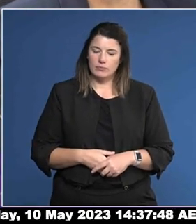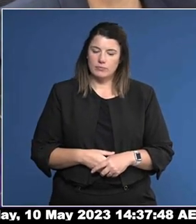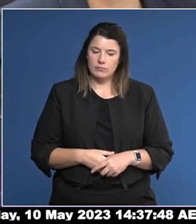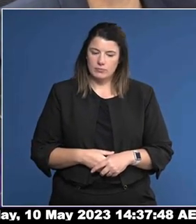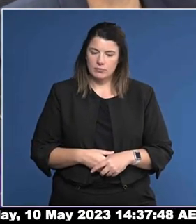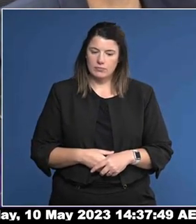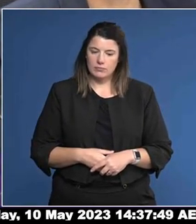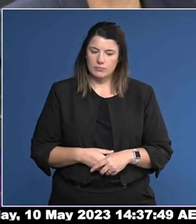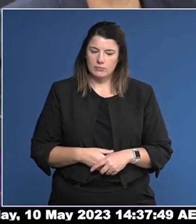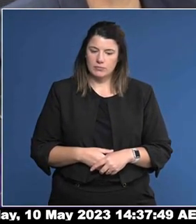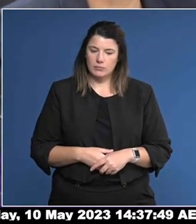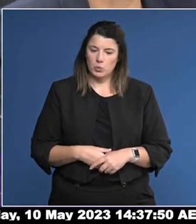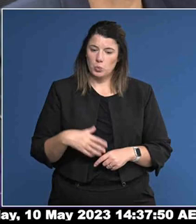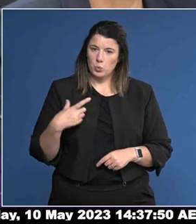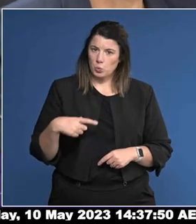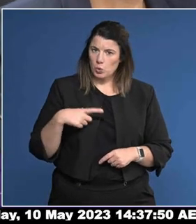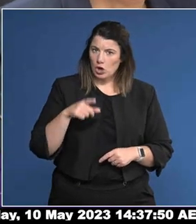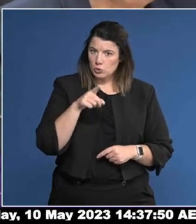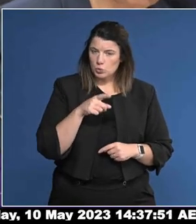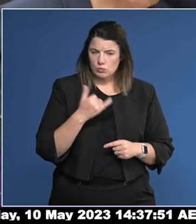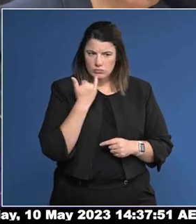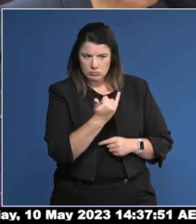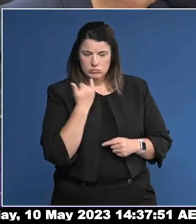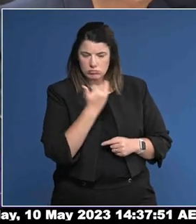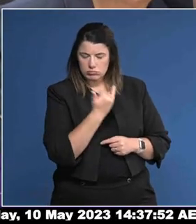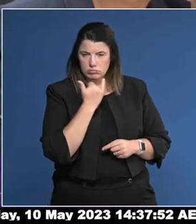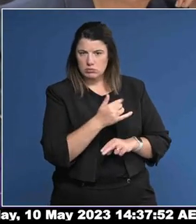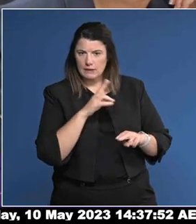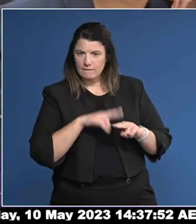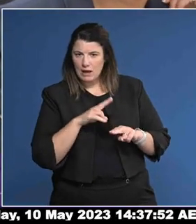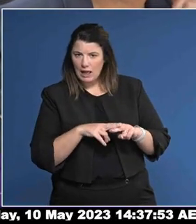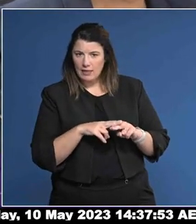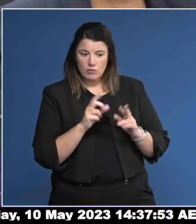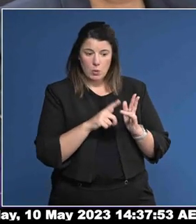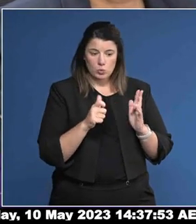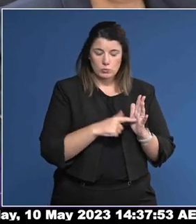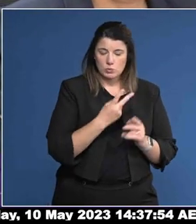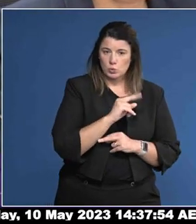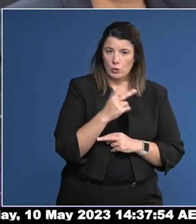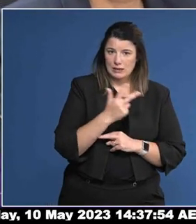making attempts to contact the father in that period October 2018 to 2019?